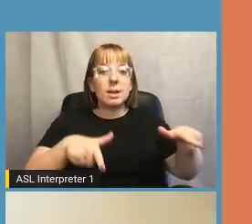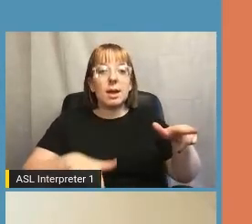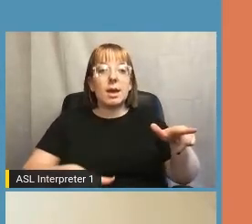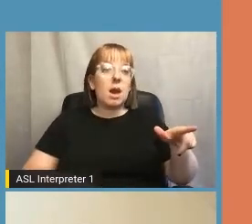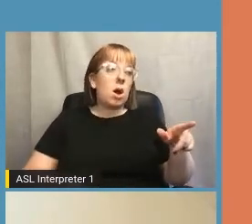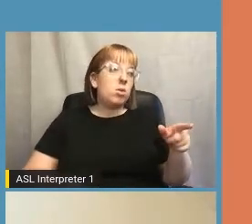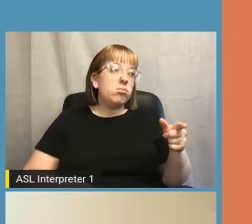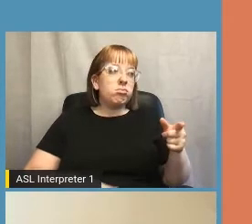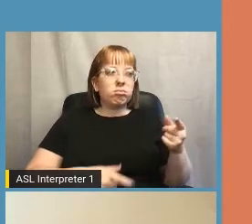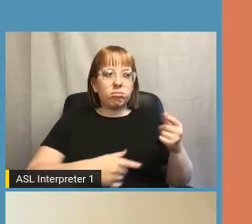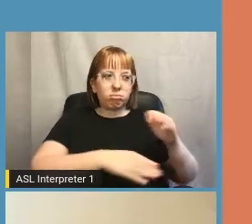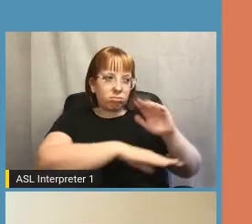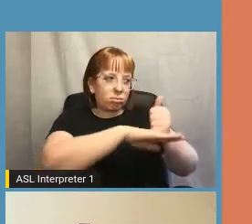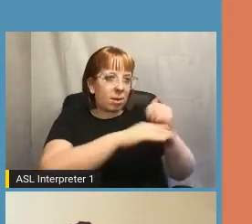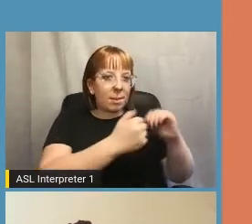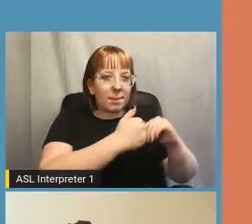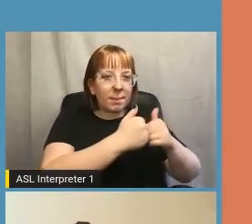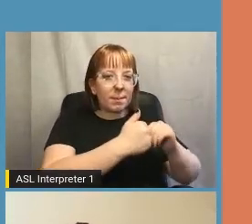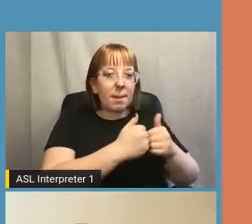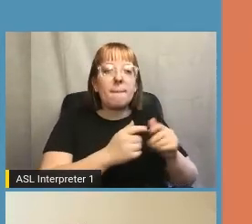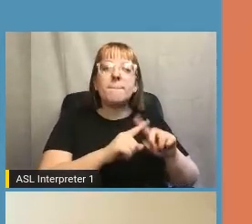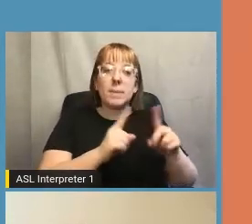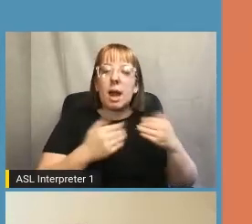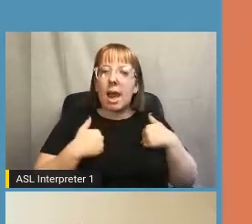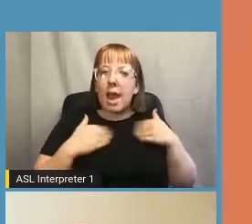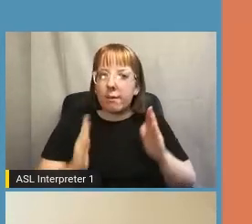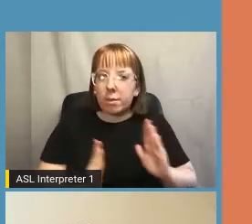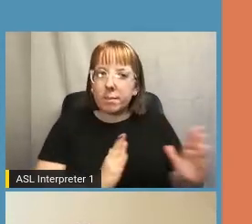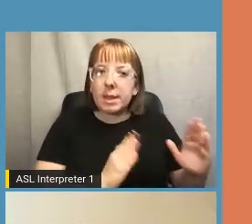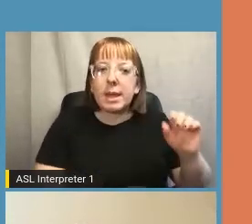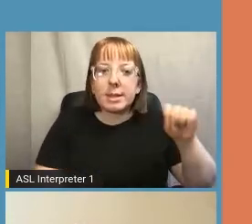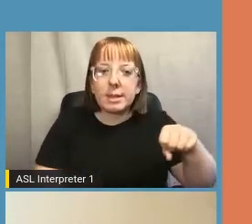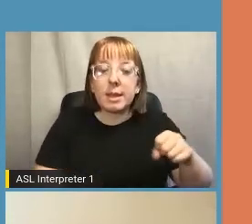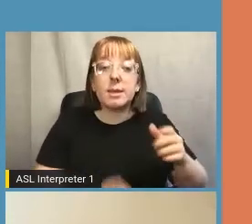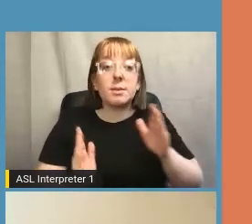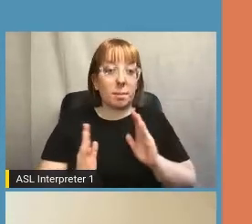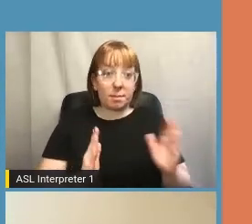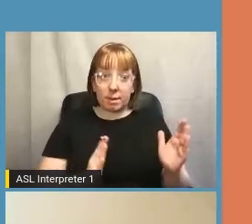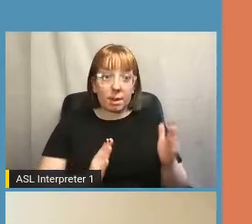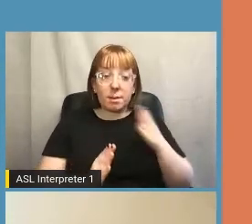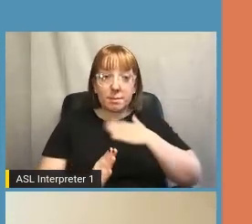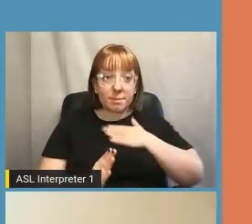um but i did have a plan and so the plan that i had i had to create on my own so i didn't get